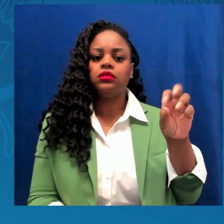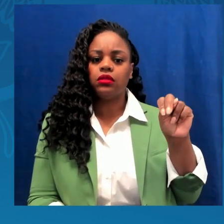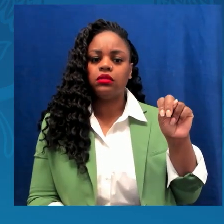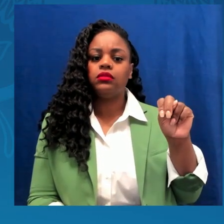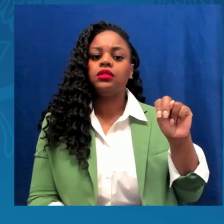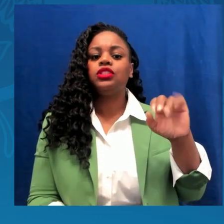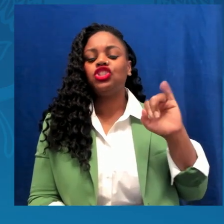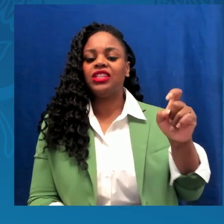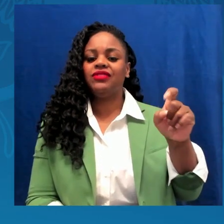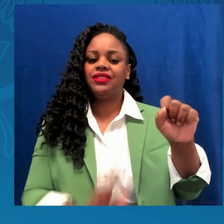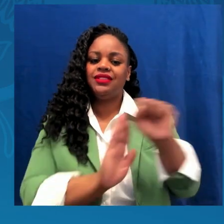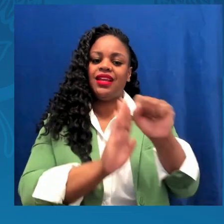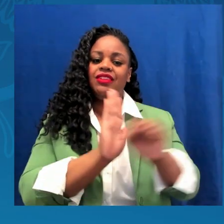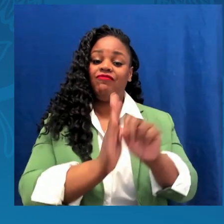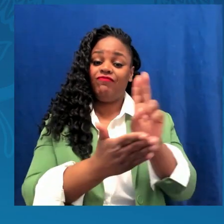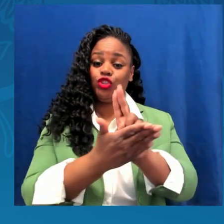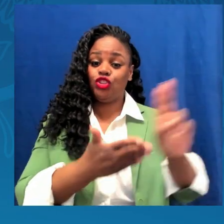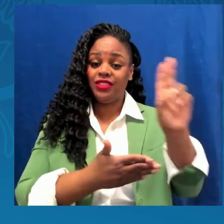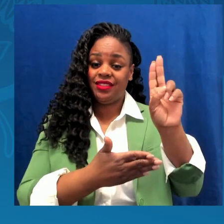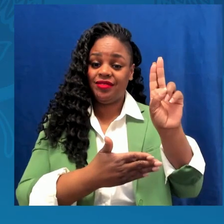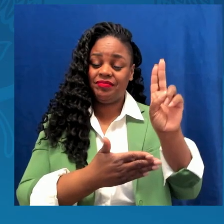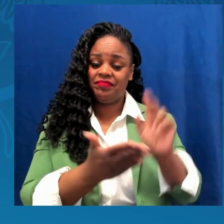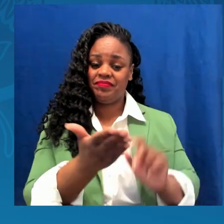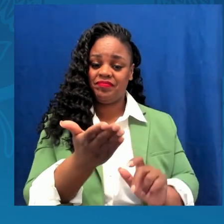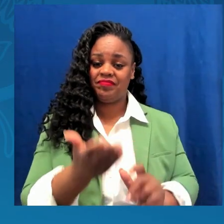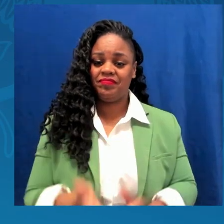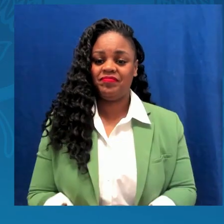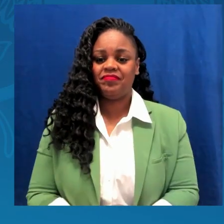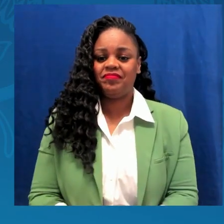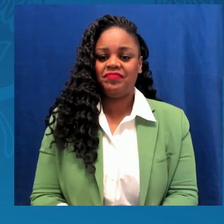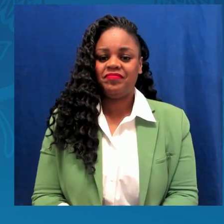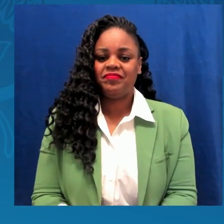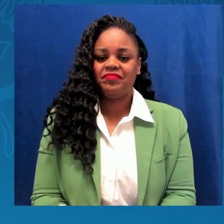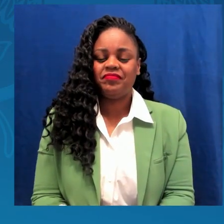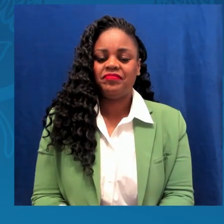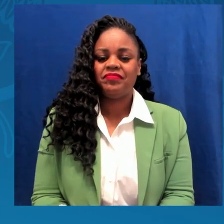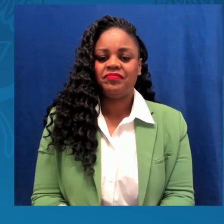Mr. Hudson: Good afternoon.